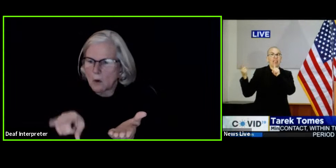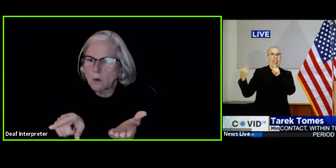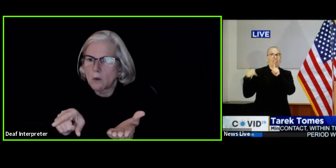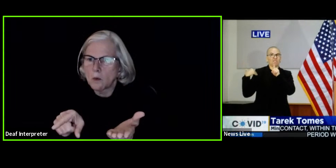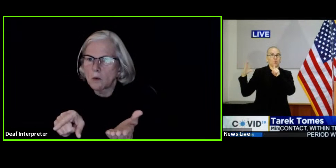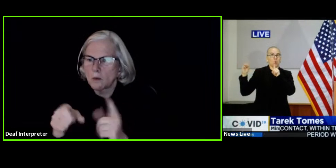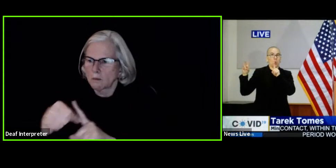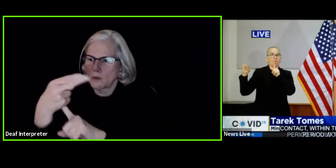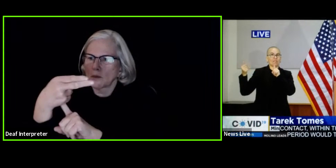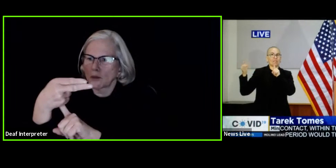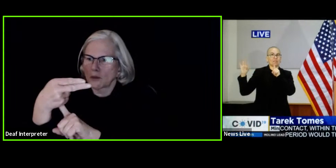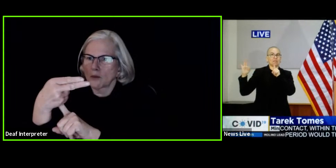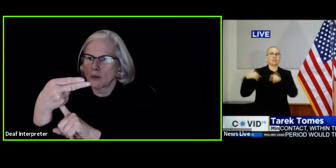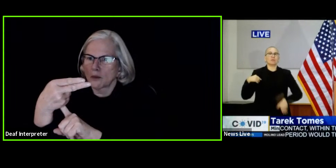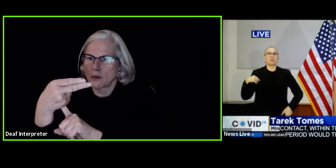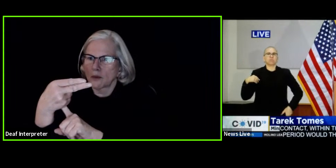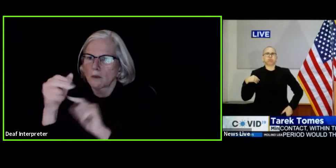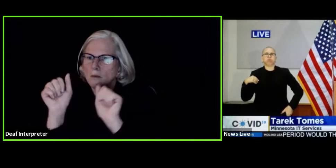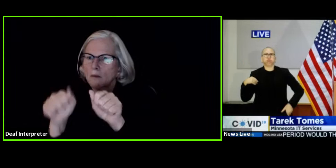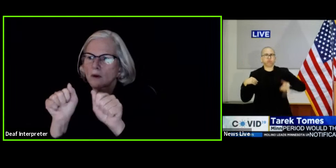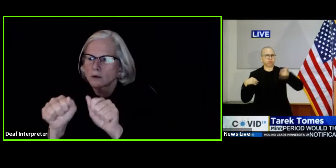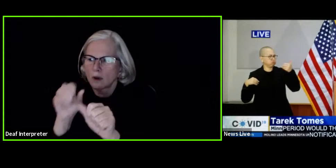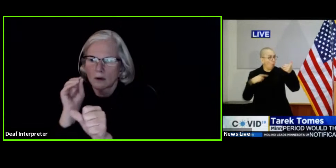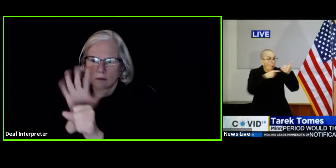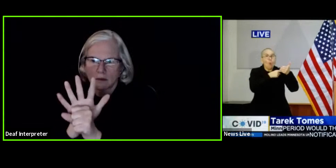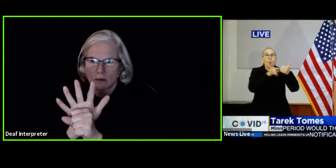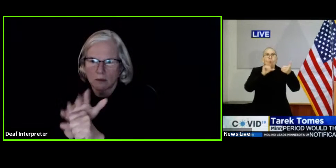WHEN YOU RECEIVE THIS NOTIFICATION, AT NO POINT IN